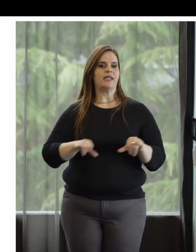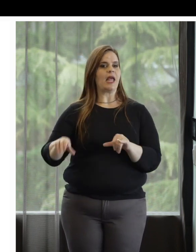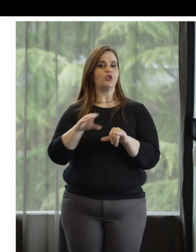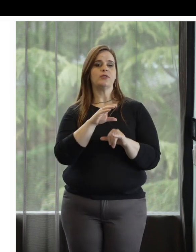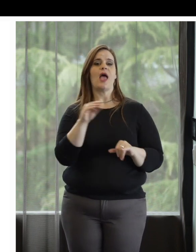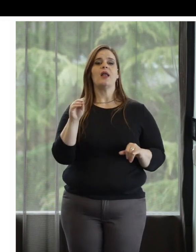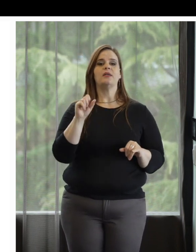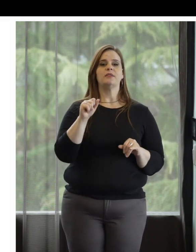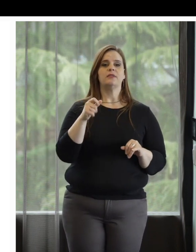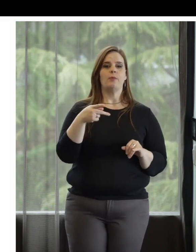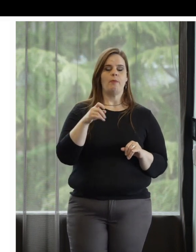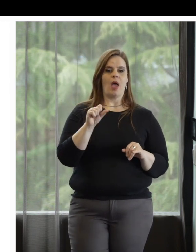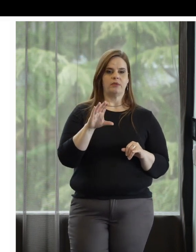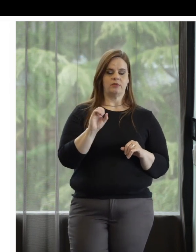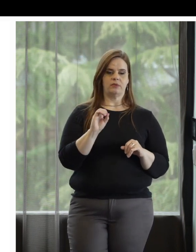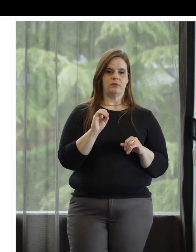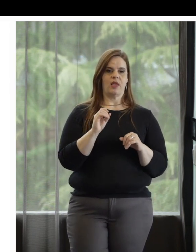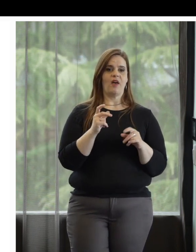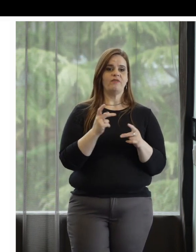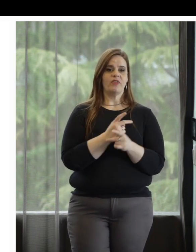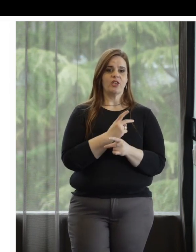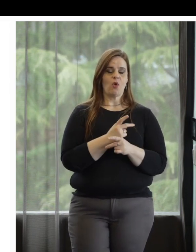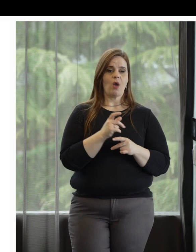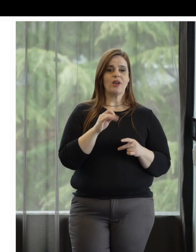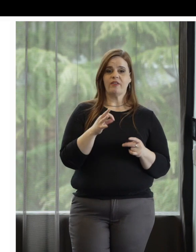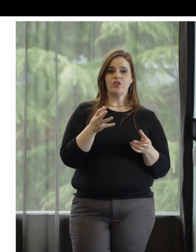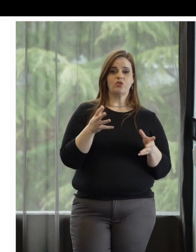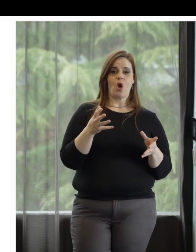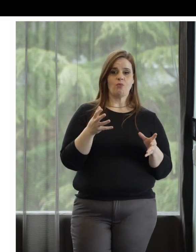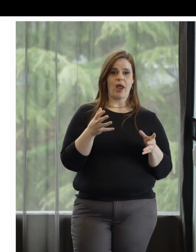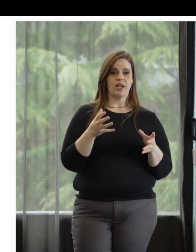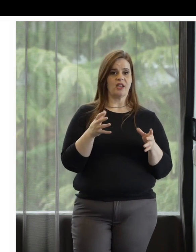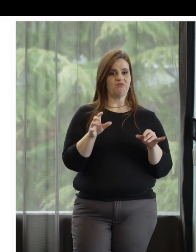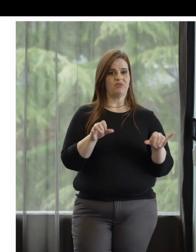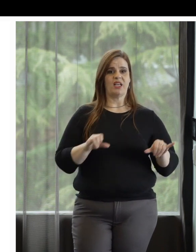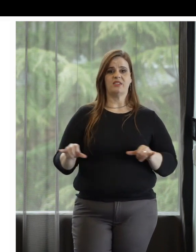figure out if there is already a standard that can do this